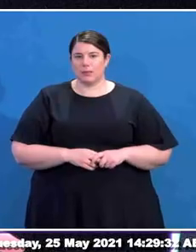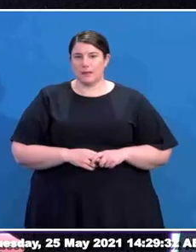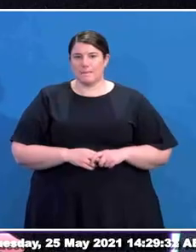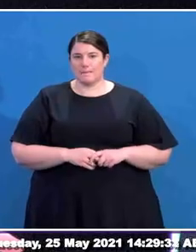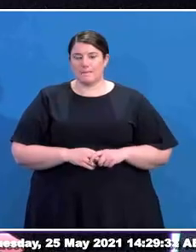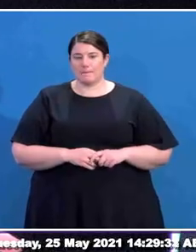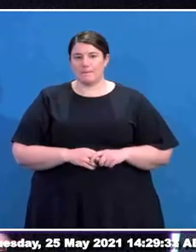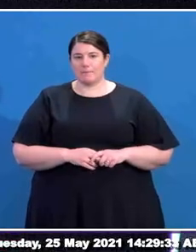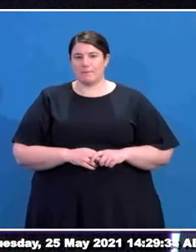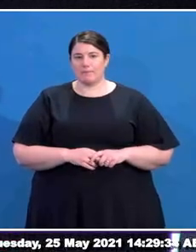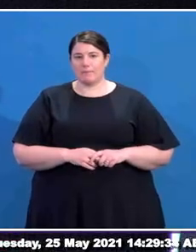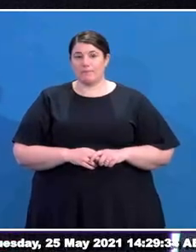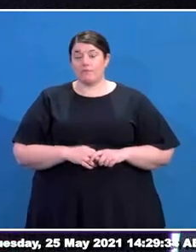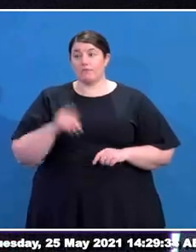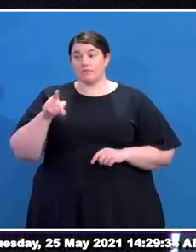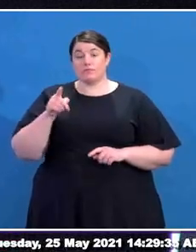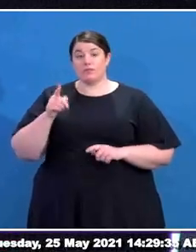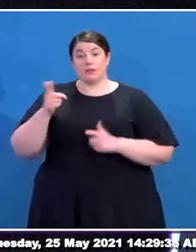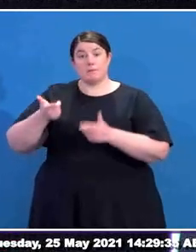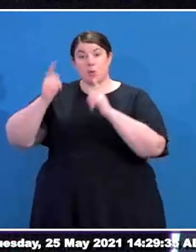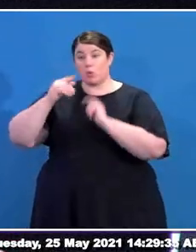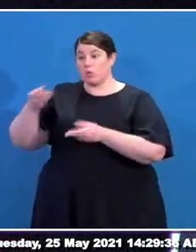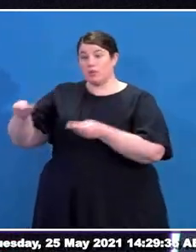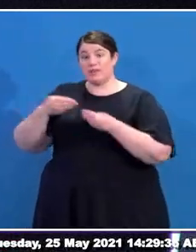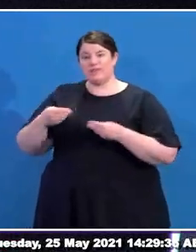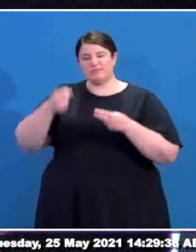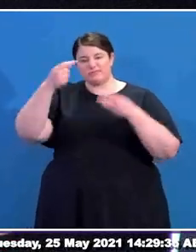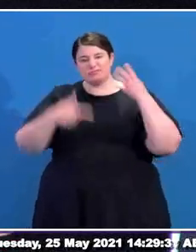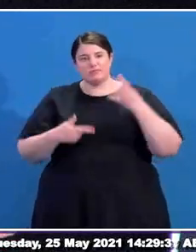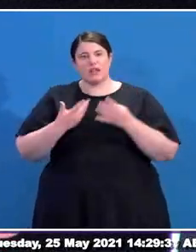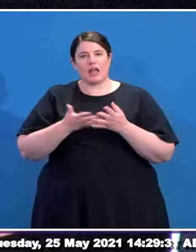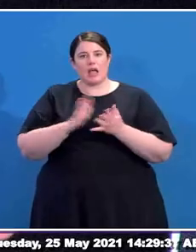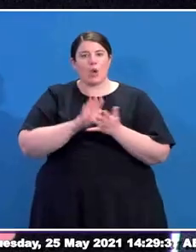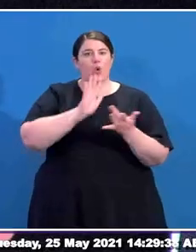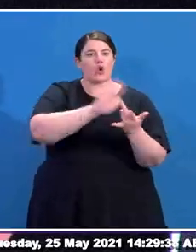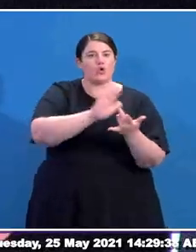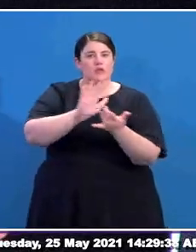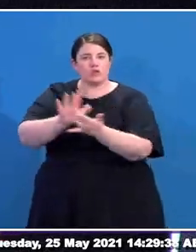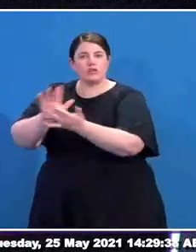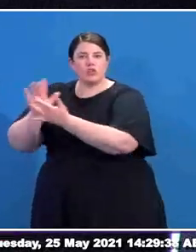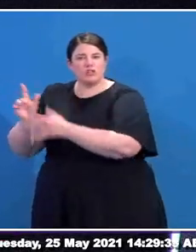The employer will give me a list of contact details of who they need me to contact.